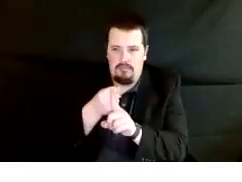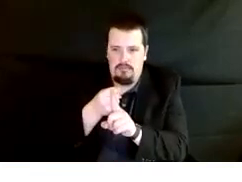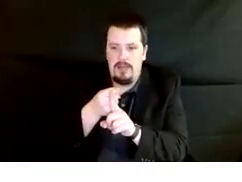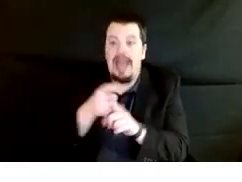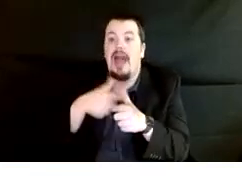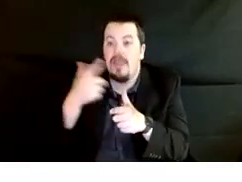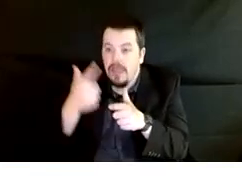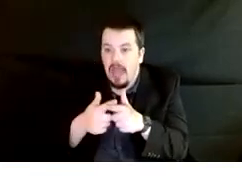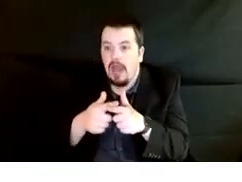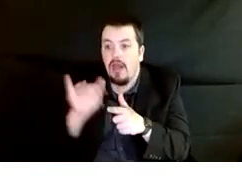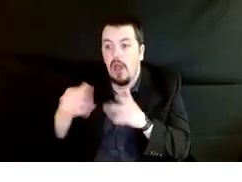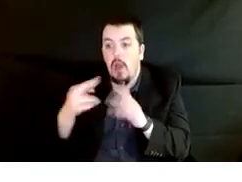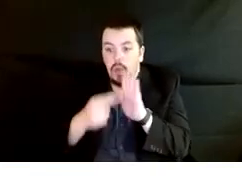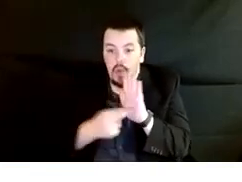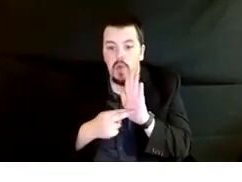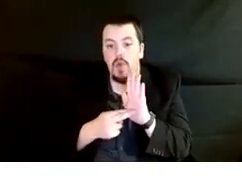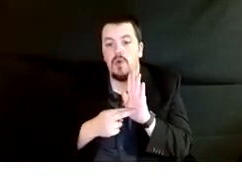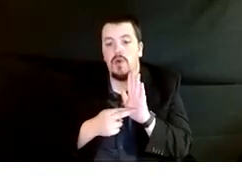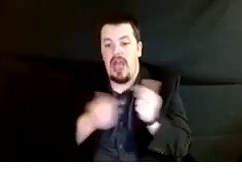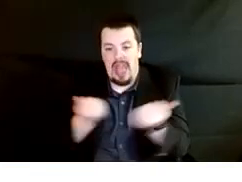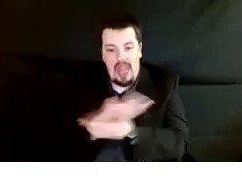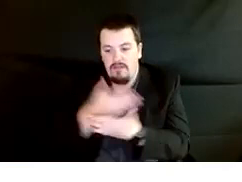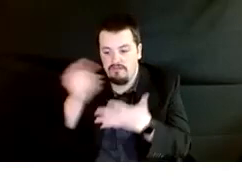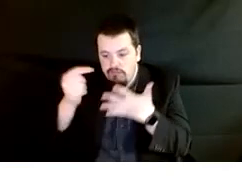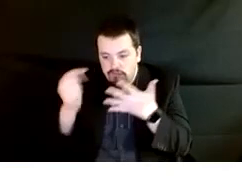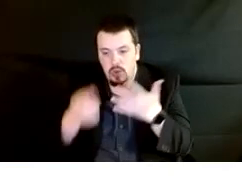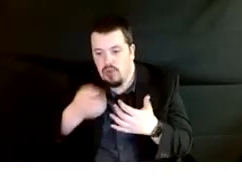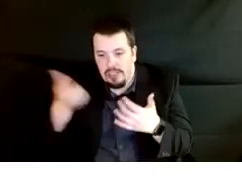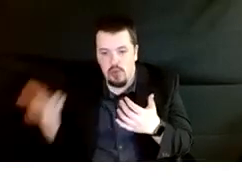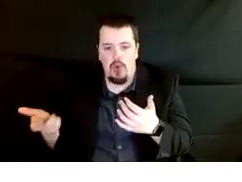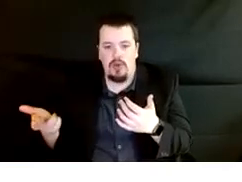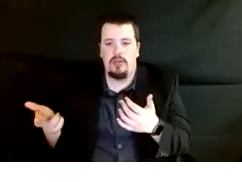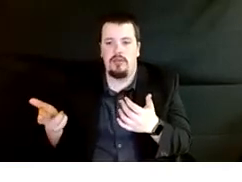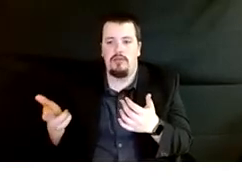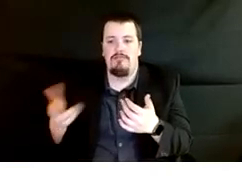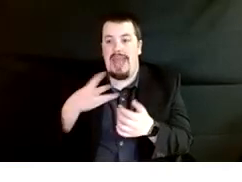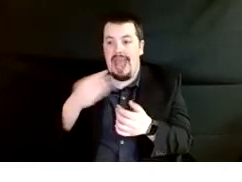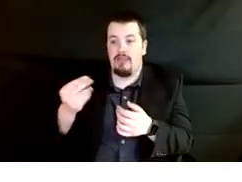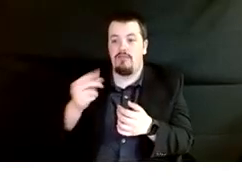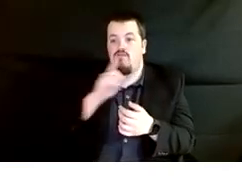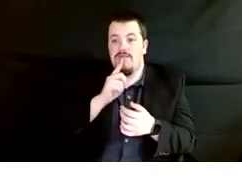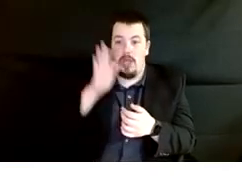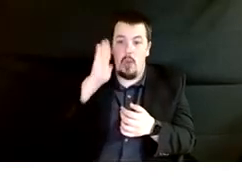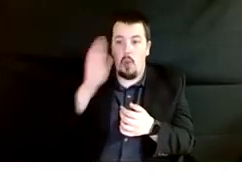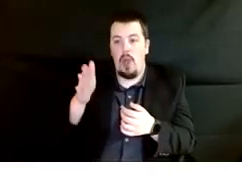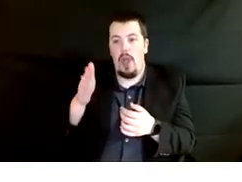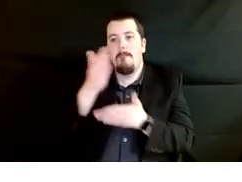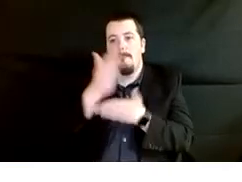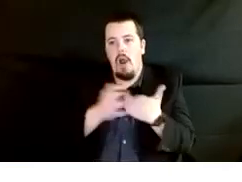the guidance, the materials, the resources um and it will be part of the forefront of